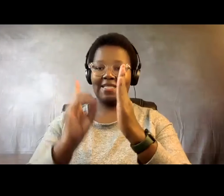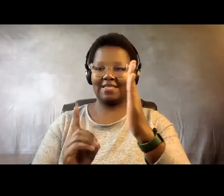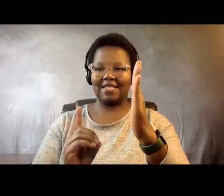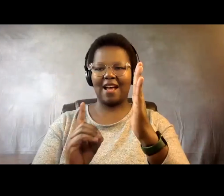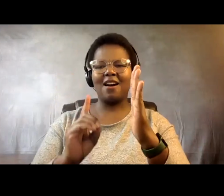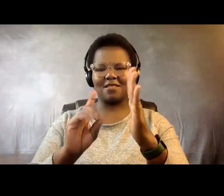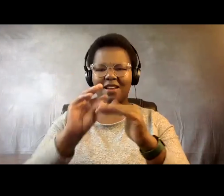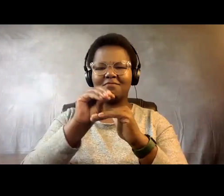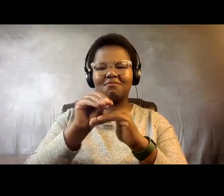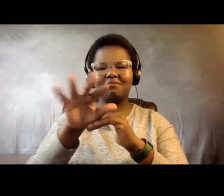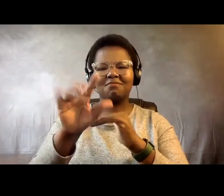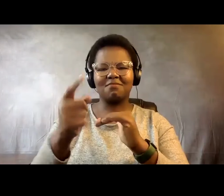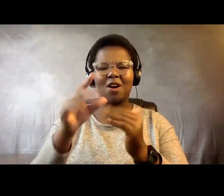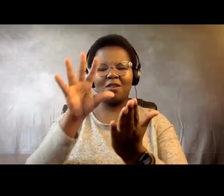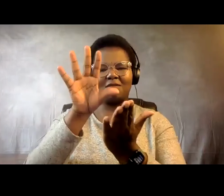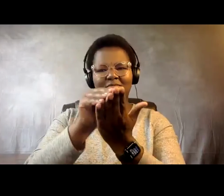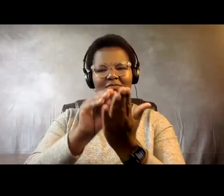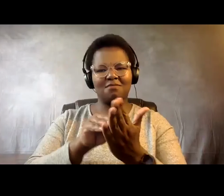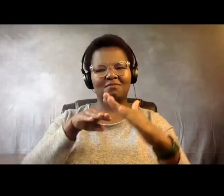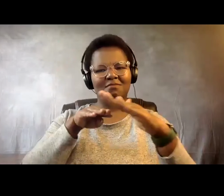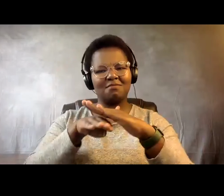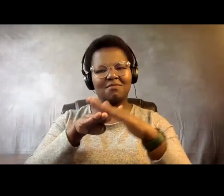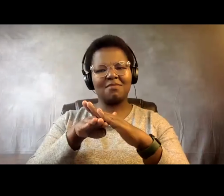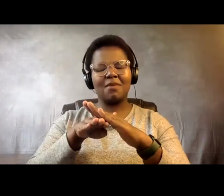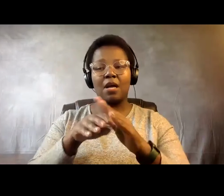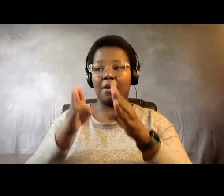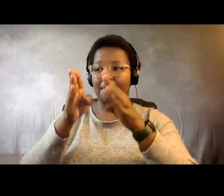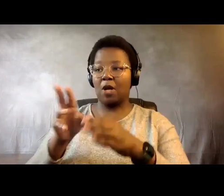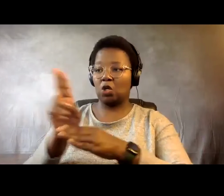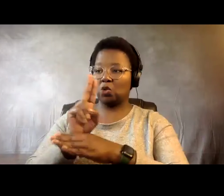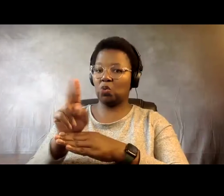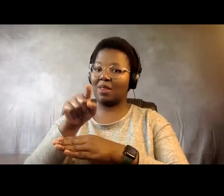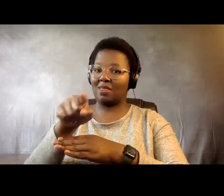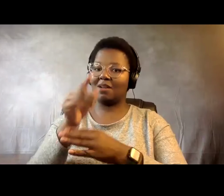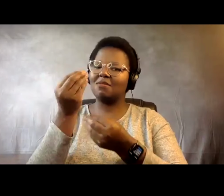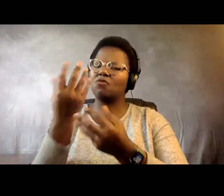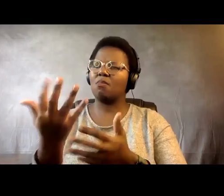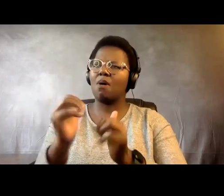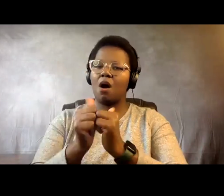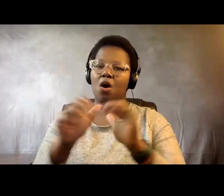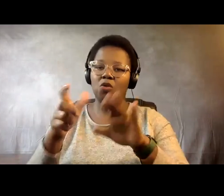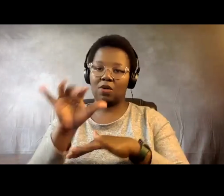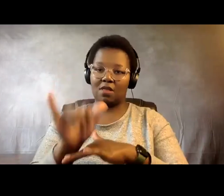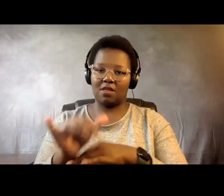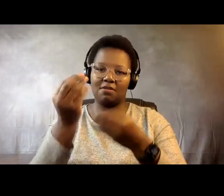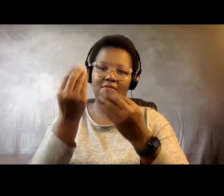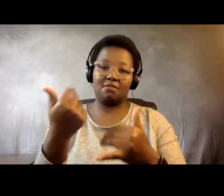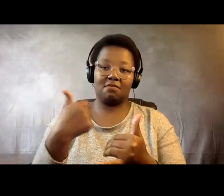and user interaction. A little bit about me - I'm a UX researcher and UX designer and live